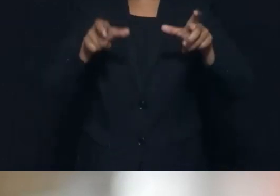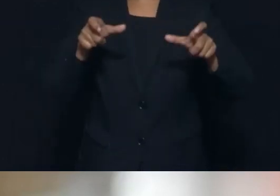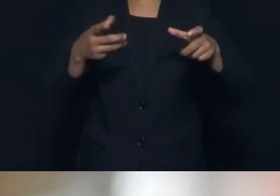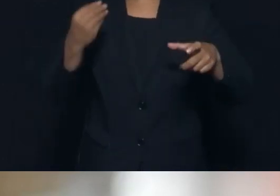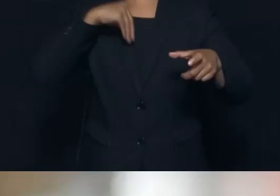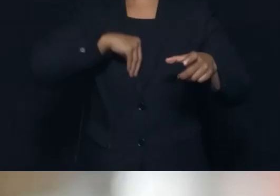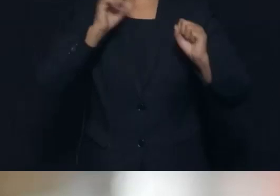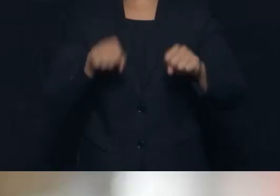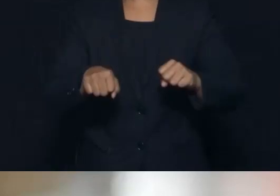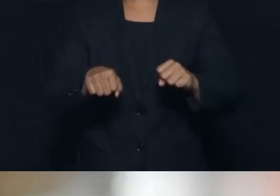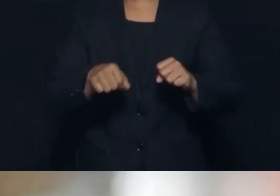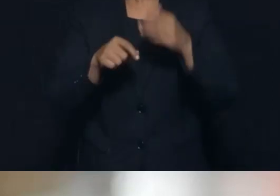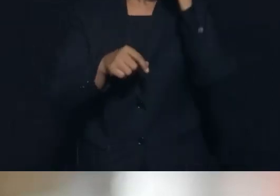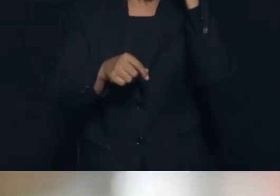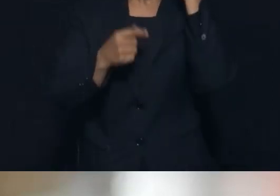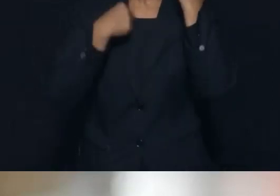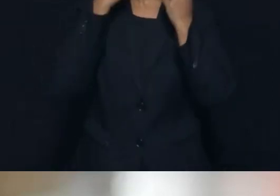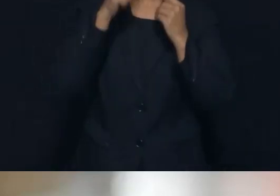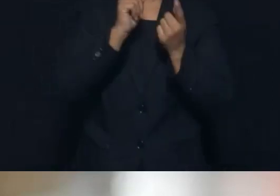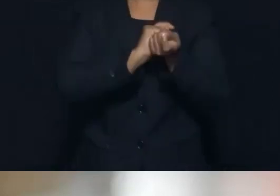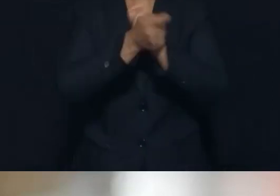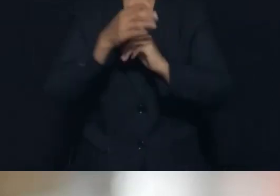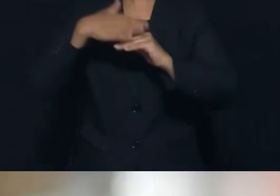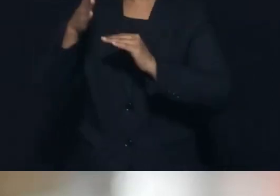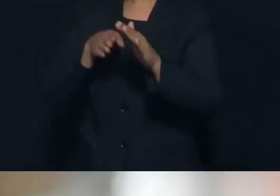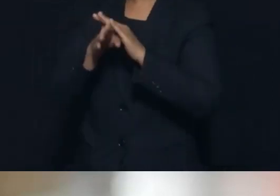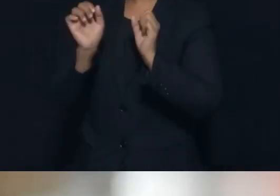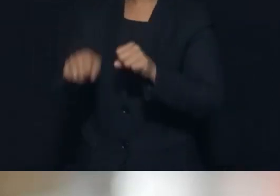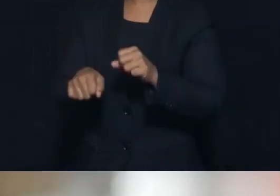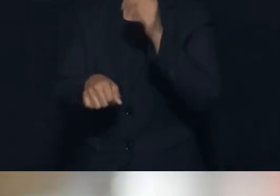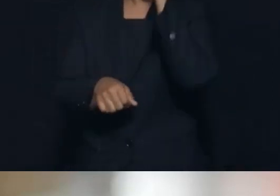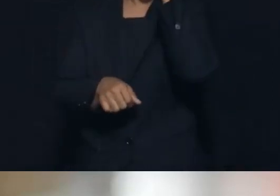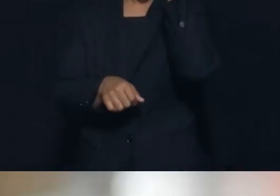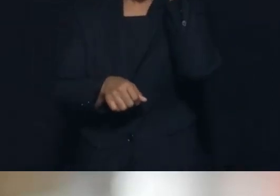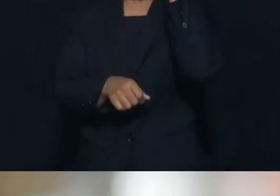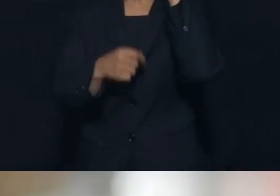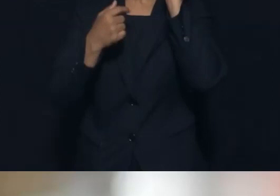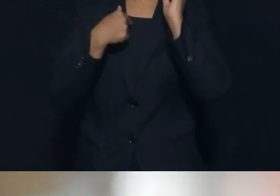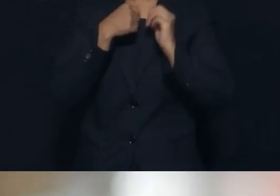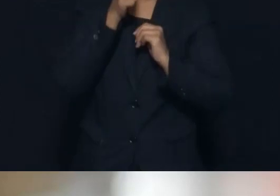wishing to participate and reaching out to the national standardisation bodies, the national